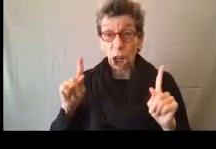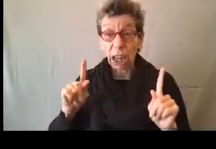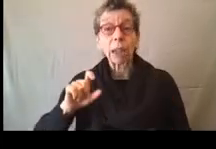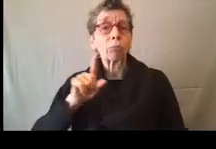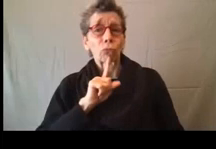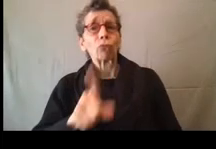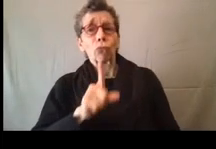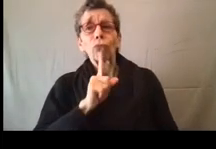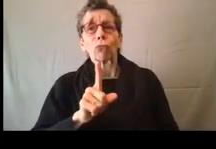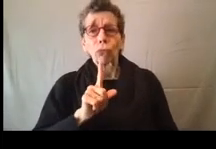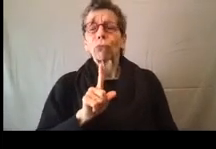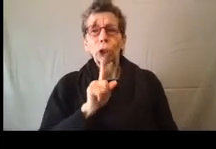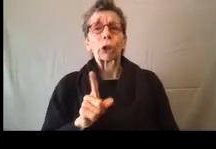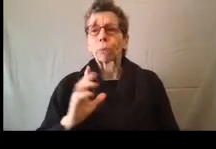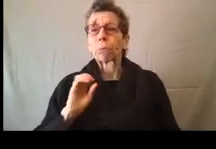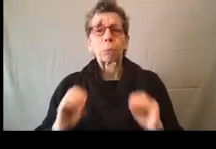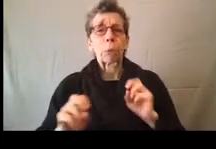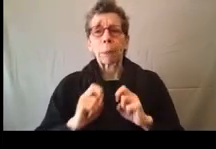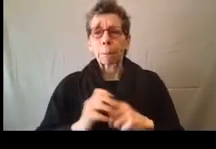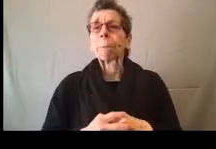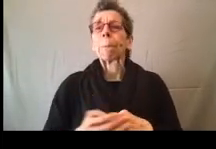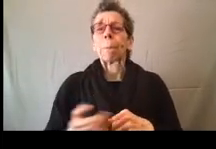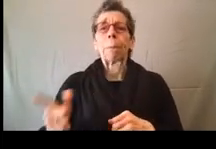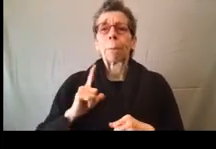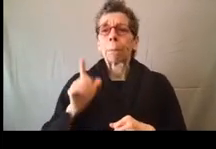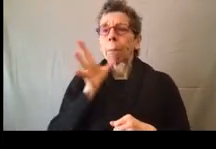Excellent. Go for it. >> SARAH VON SCHRADER: Okay. So I am Sarah